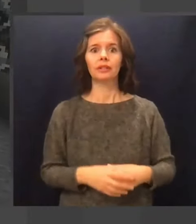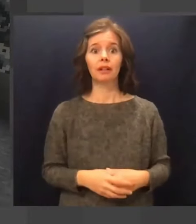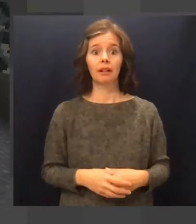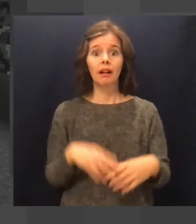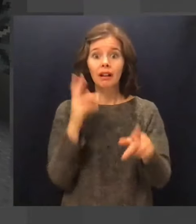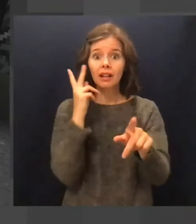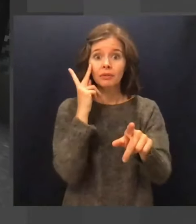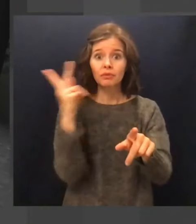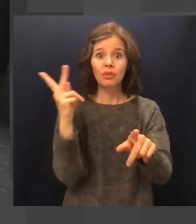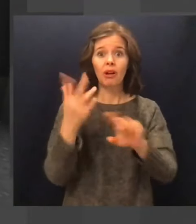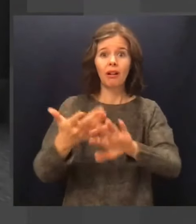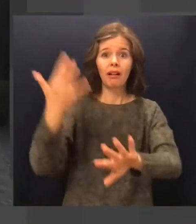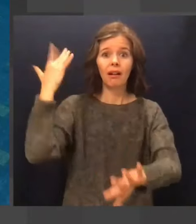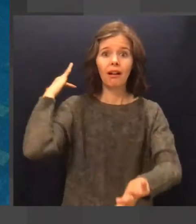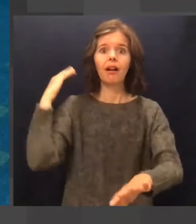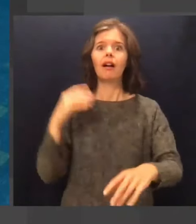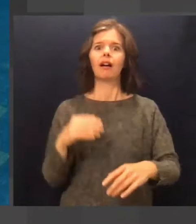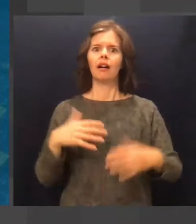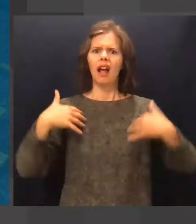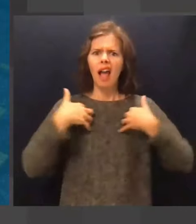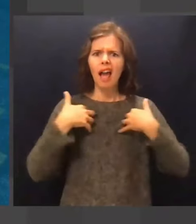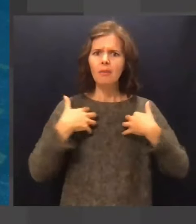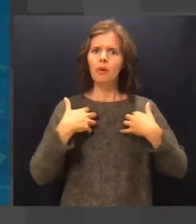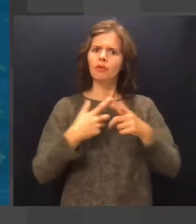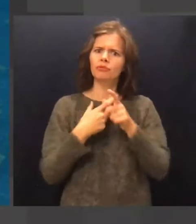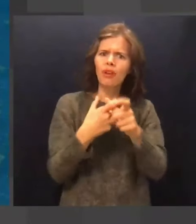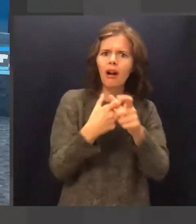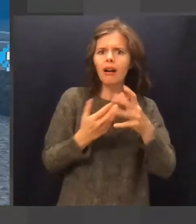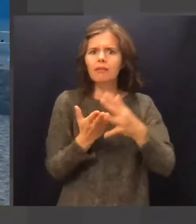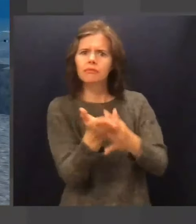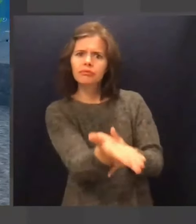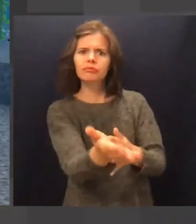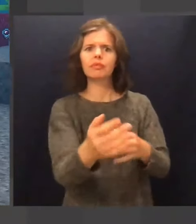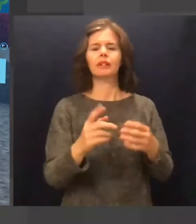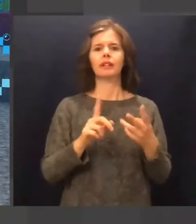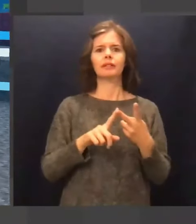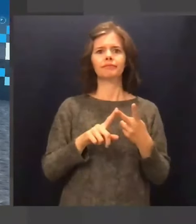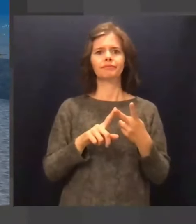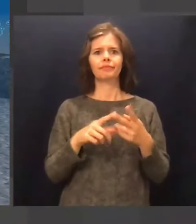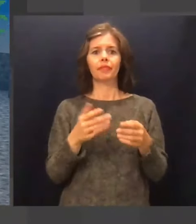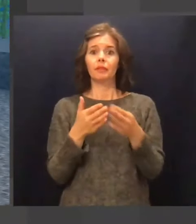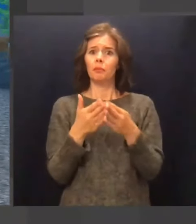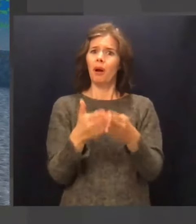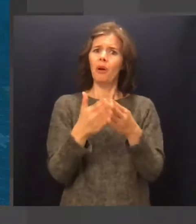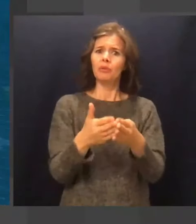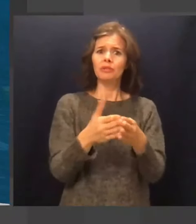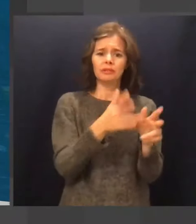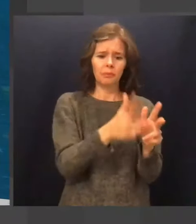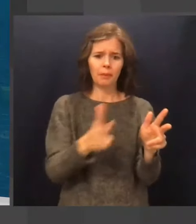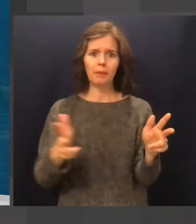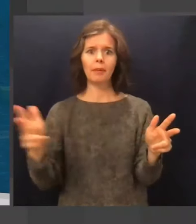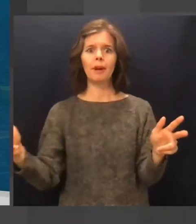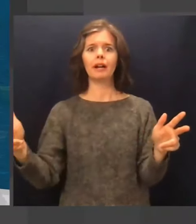STUDENTS AROUND THE WORLD TO BUILD A BETTER WORLD WITH US.